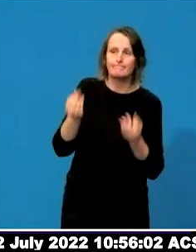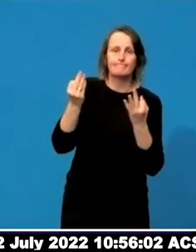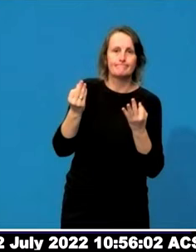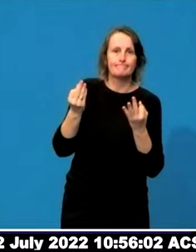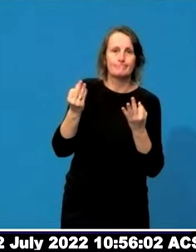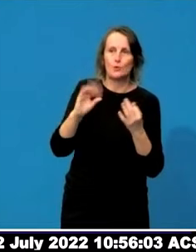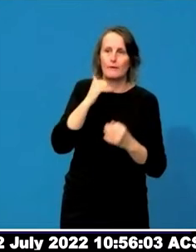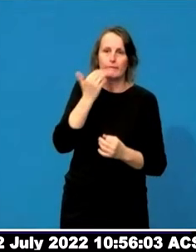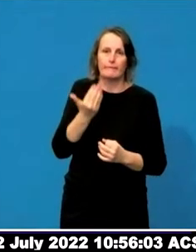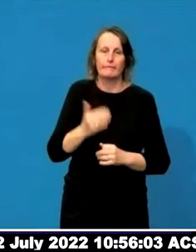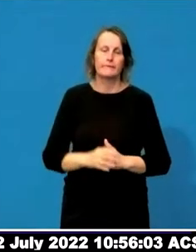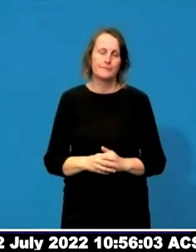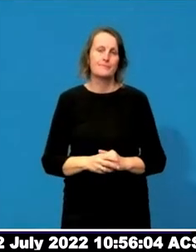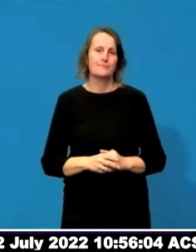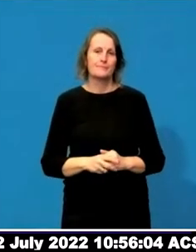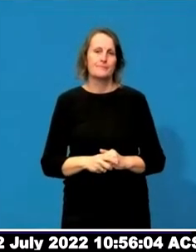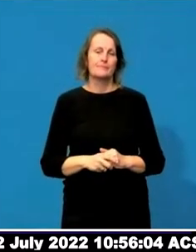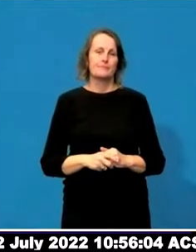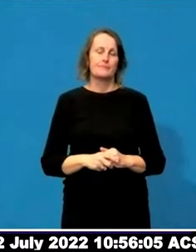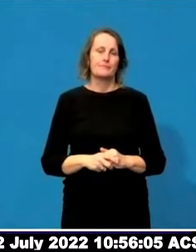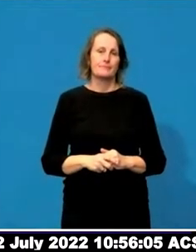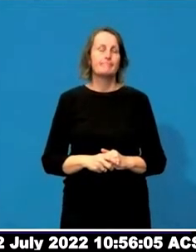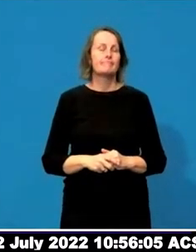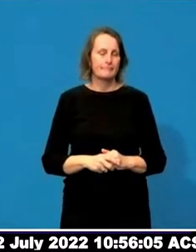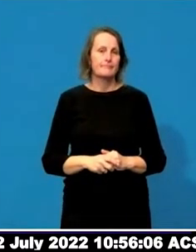Ms Walker, if we work on an assumption that First Nations people